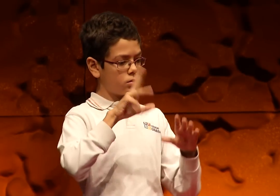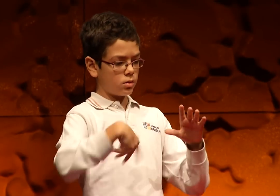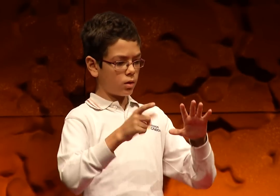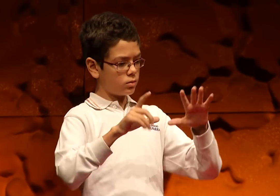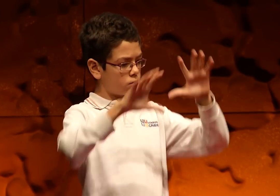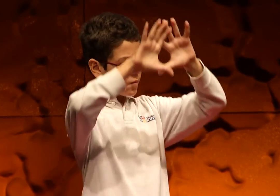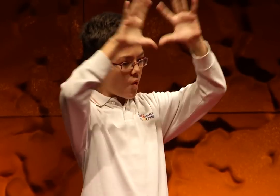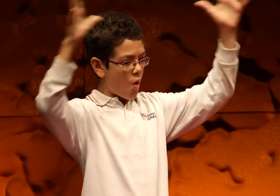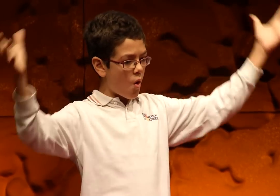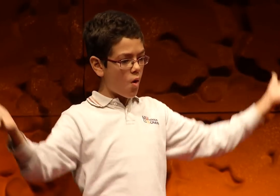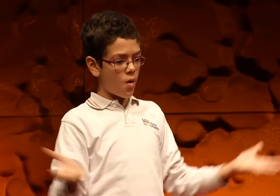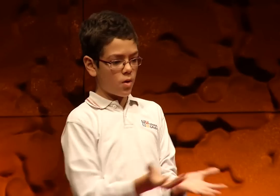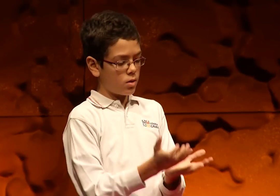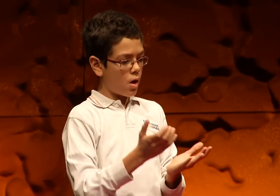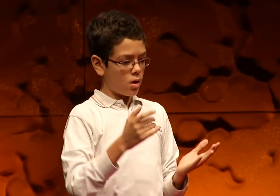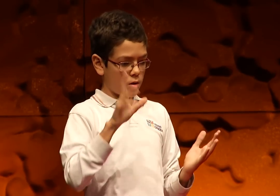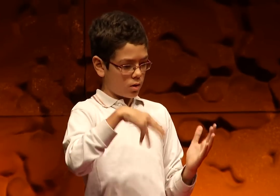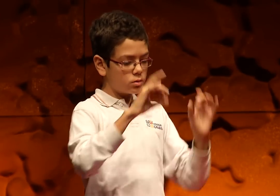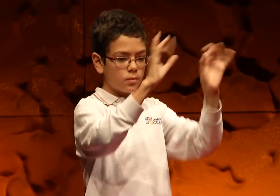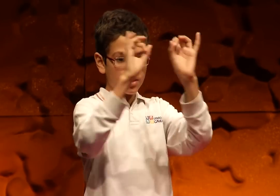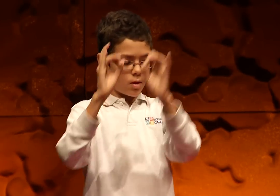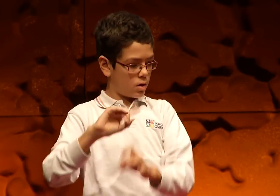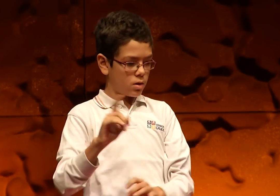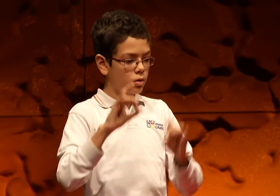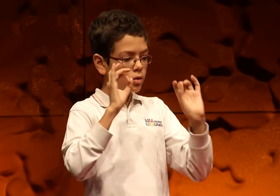Like I said before, this is the Spanish Sign Language,